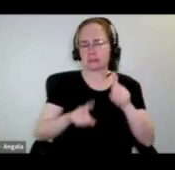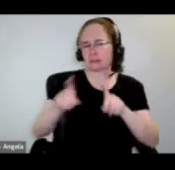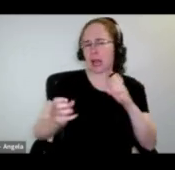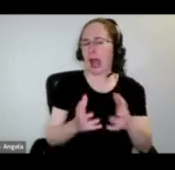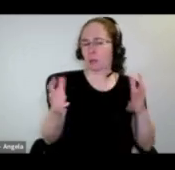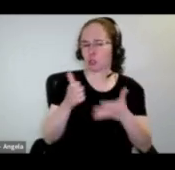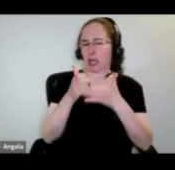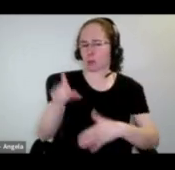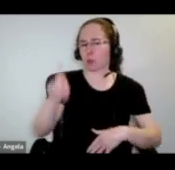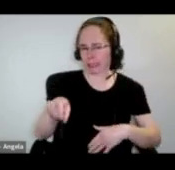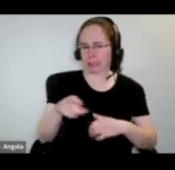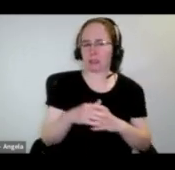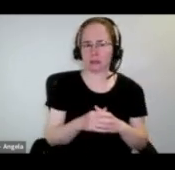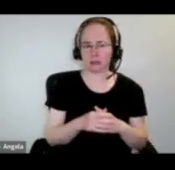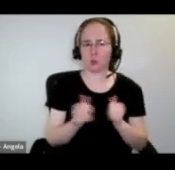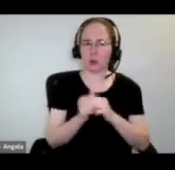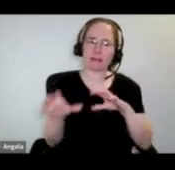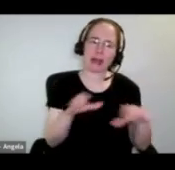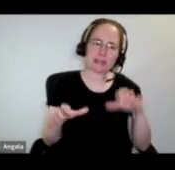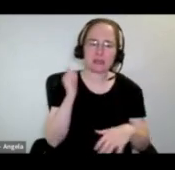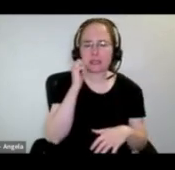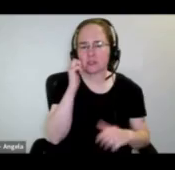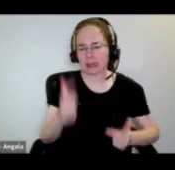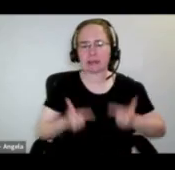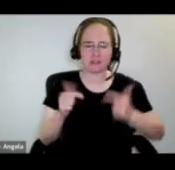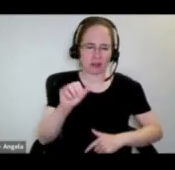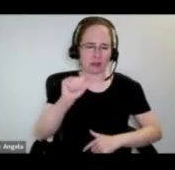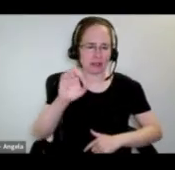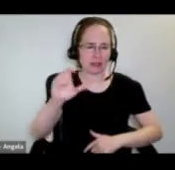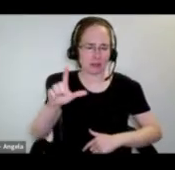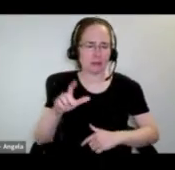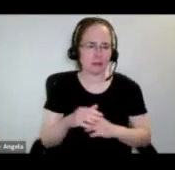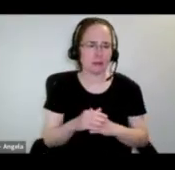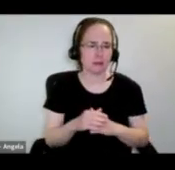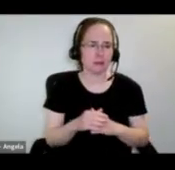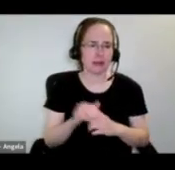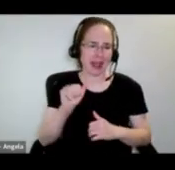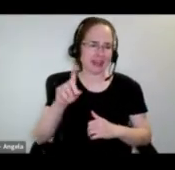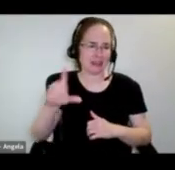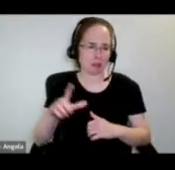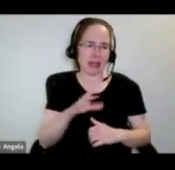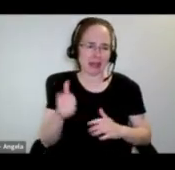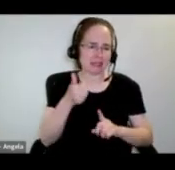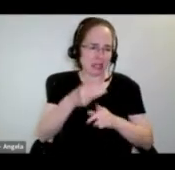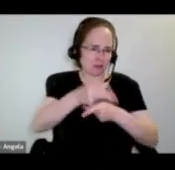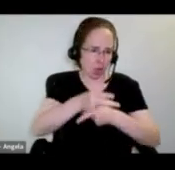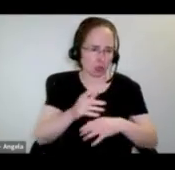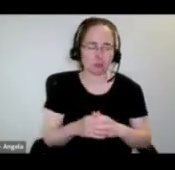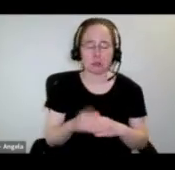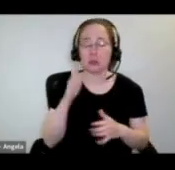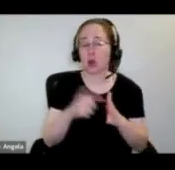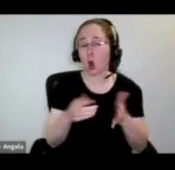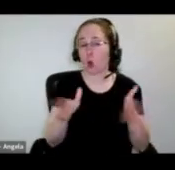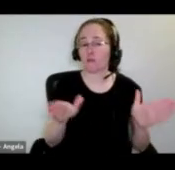Lindsay: So when we look across the sample, we are asking people about the amount of help they need with those activities of daily living and self-care.